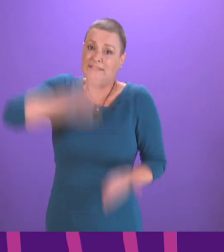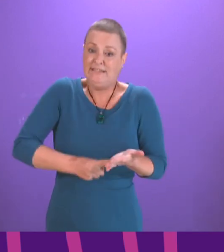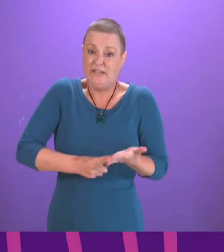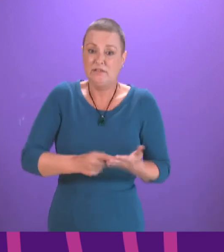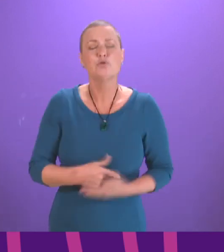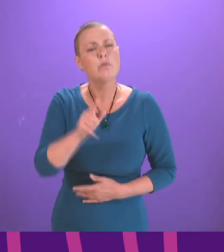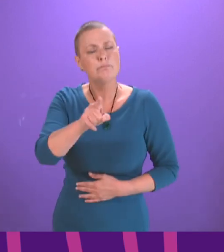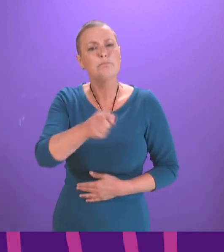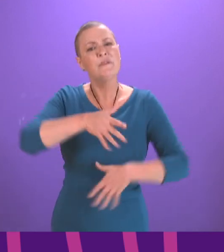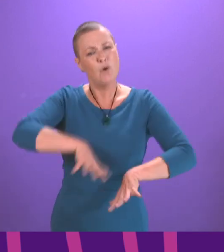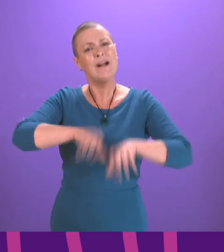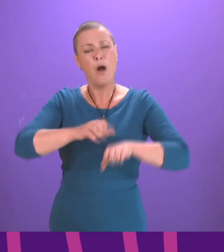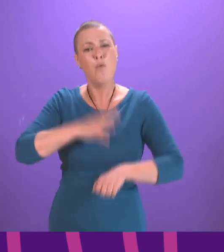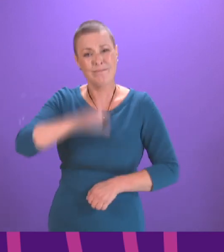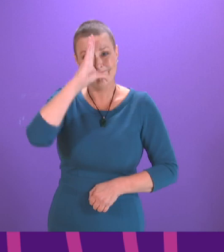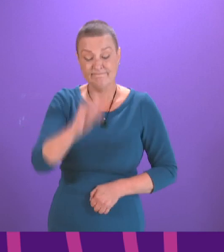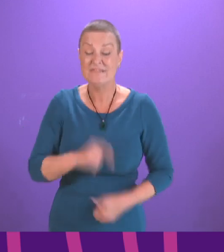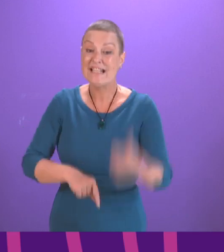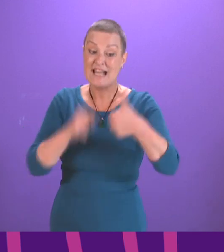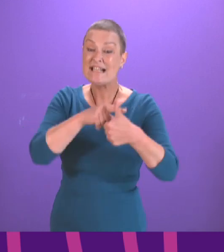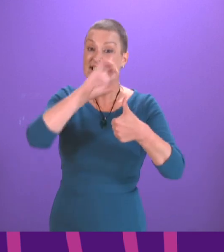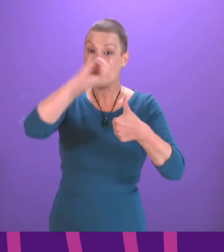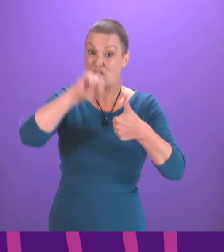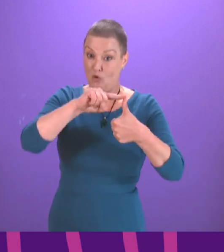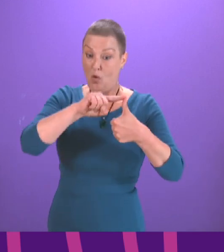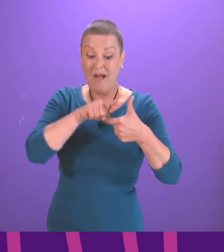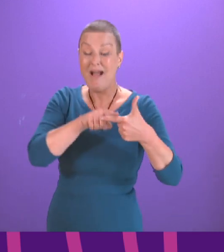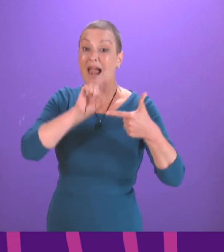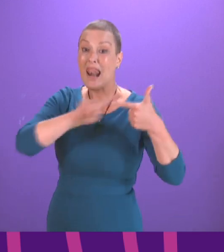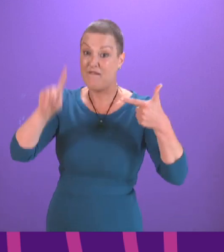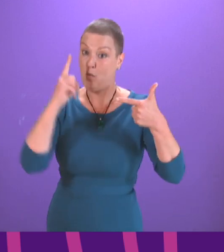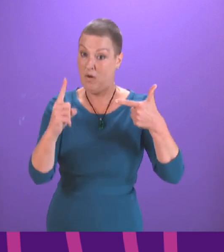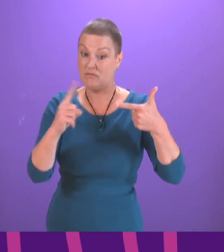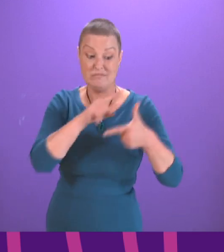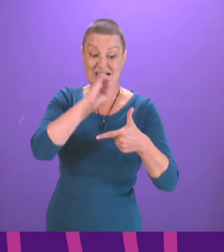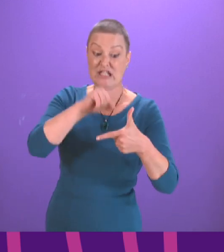of each level. The baseline level—zero—and level 1 are intended to ensure as much normality